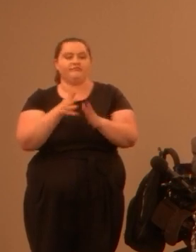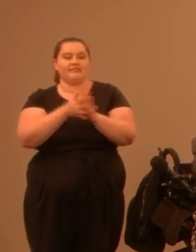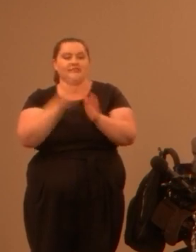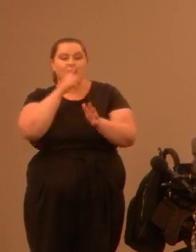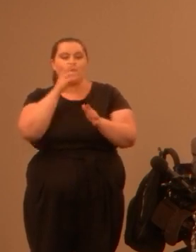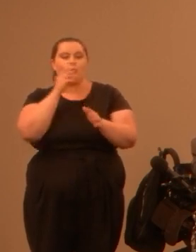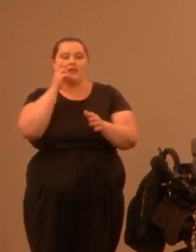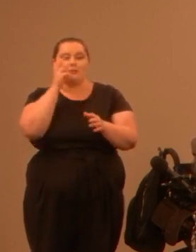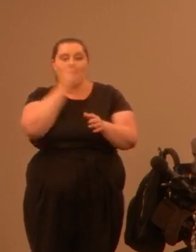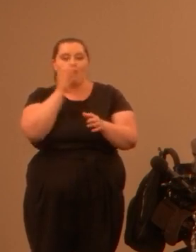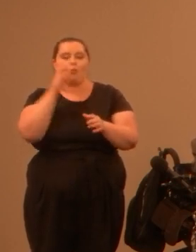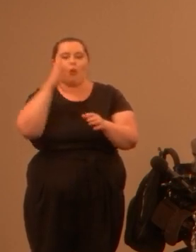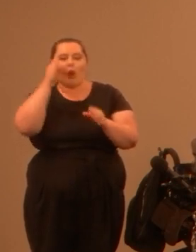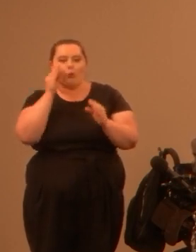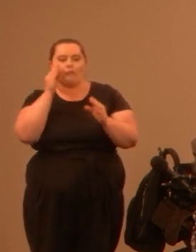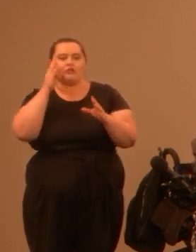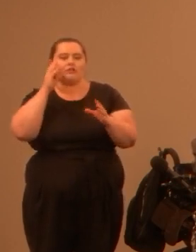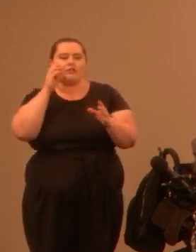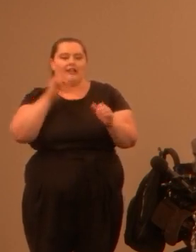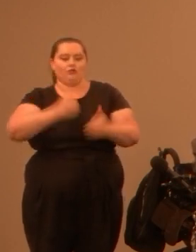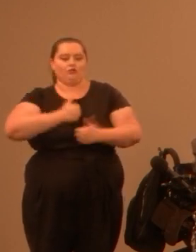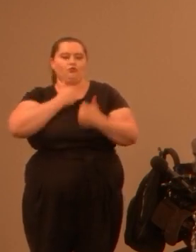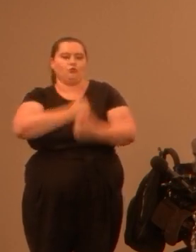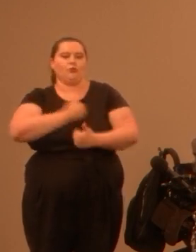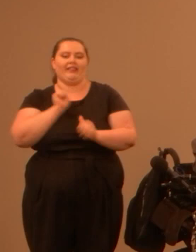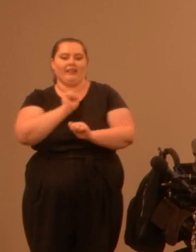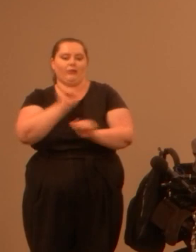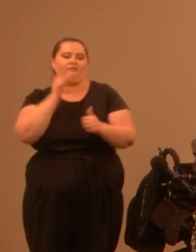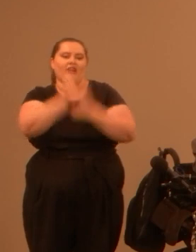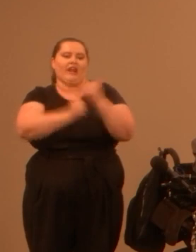their favourite shows, fostering a more inclusive and accessible